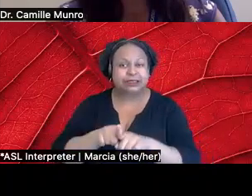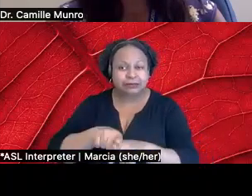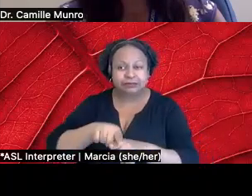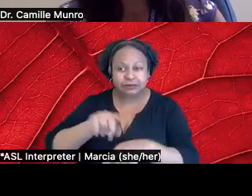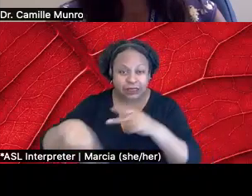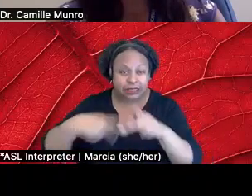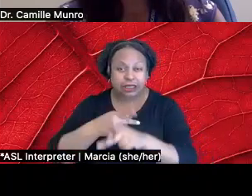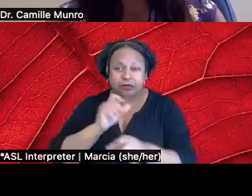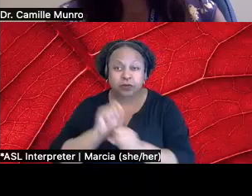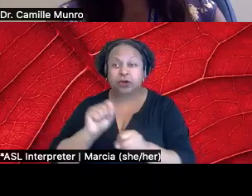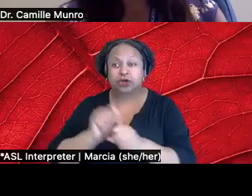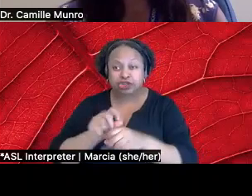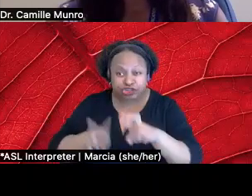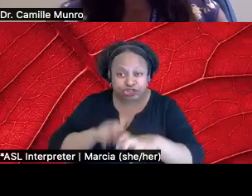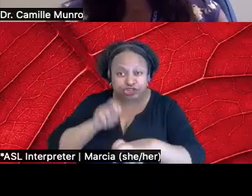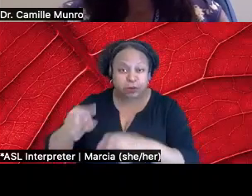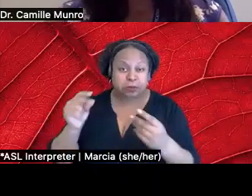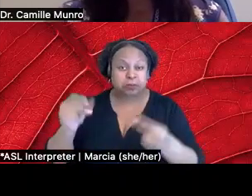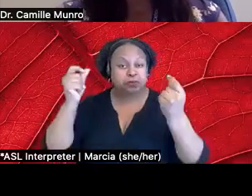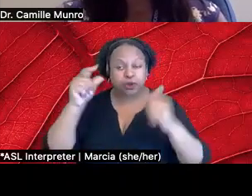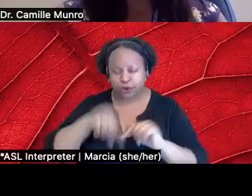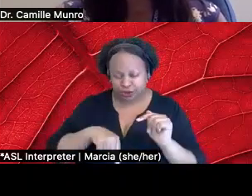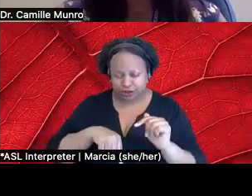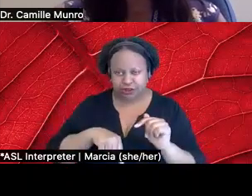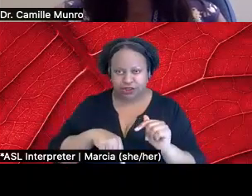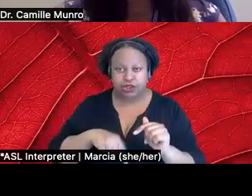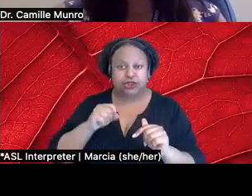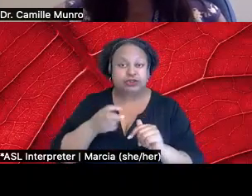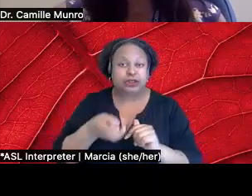And so I, I, I was slotted into some clinical roles with lower